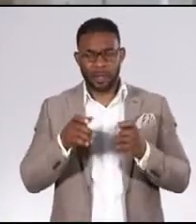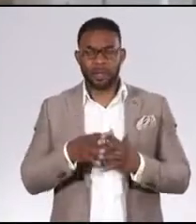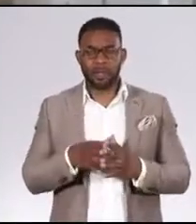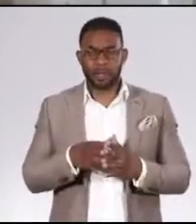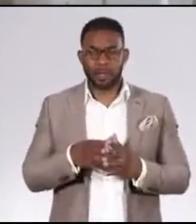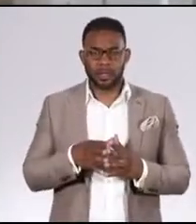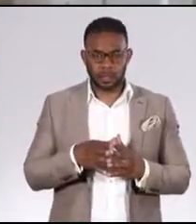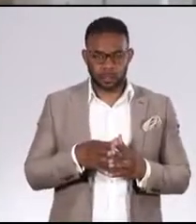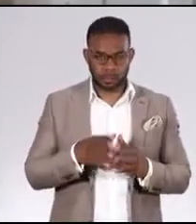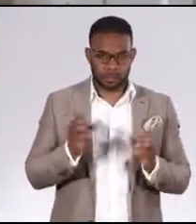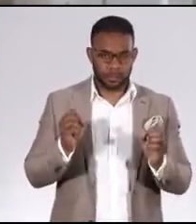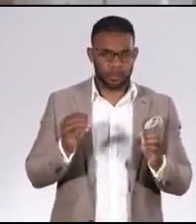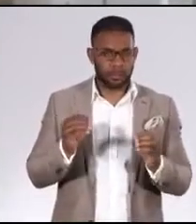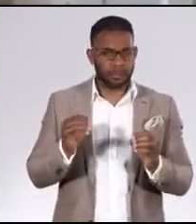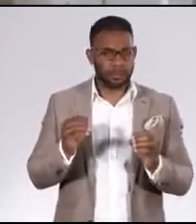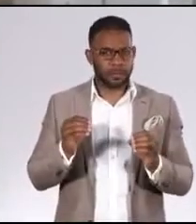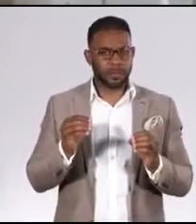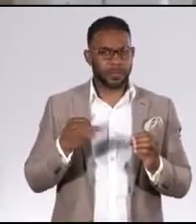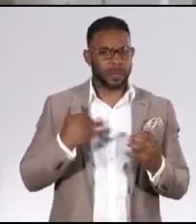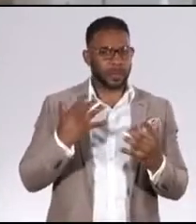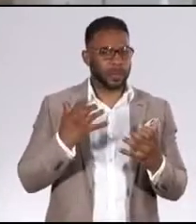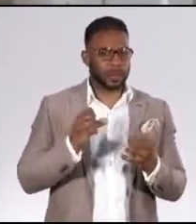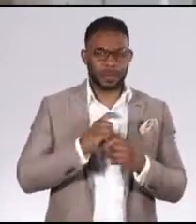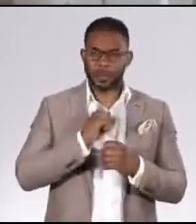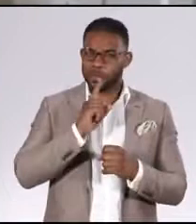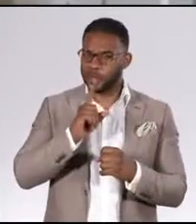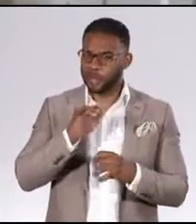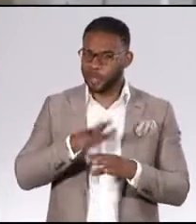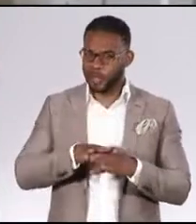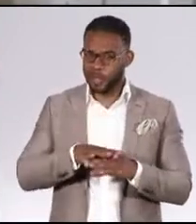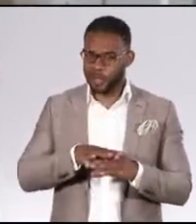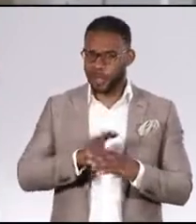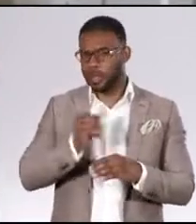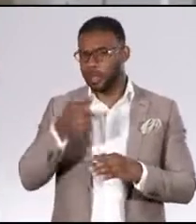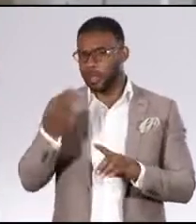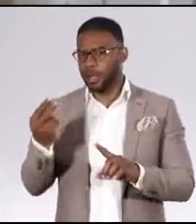so uh I want to assure you that on the on the other side of of